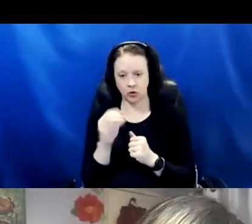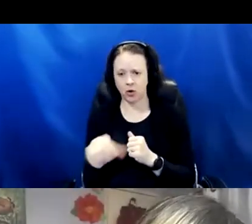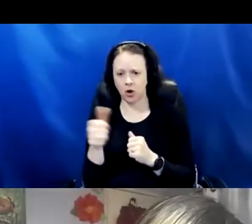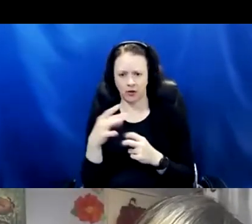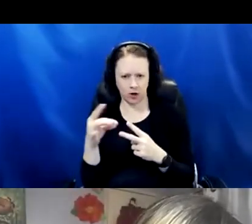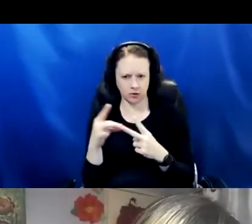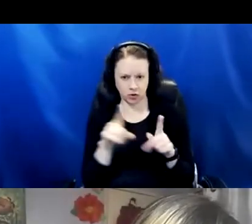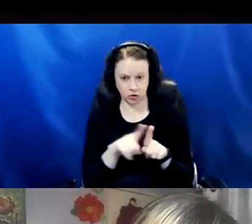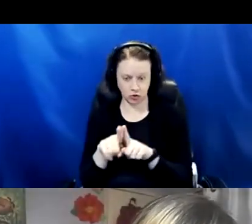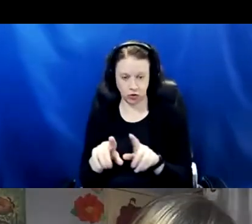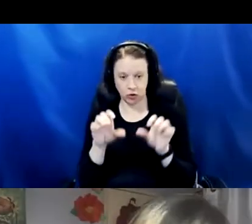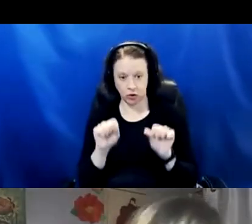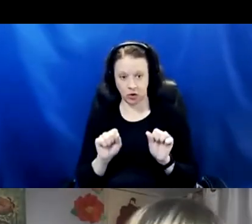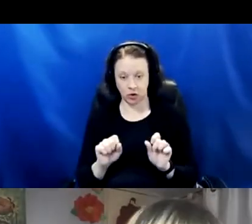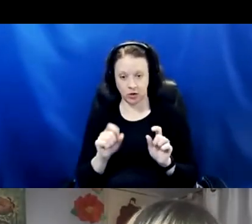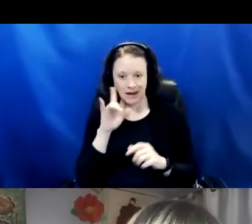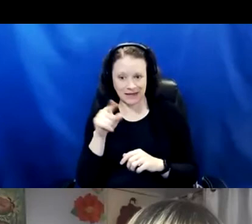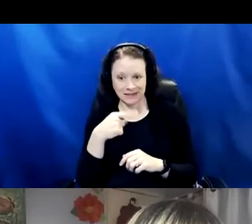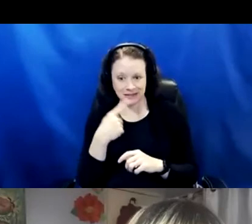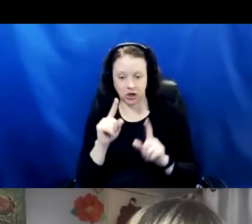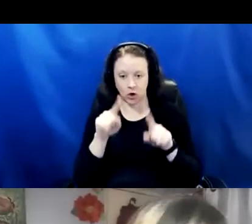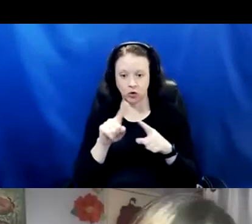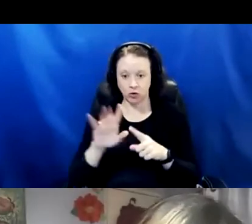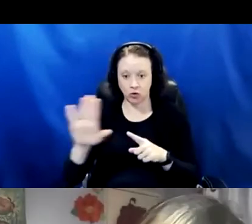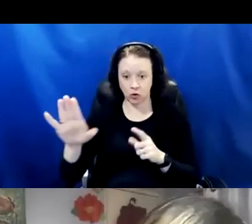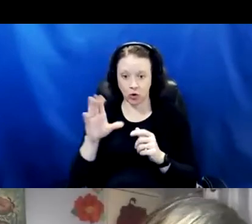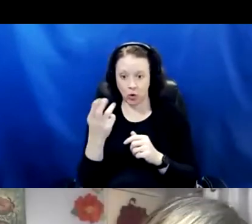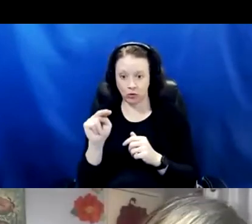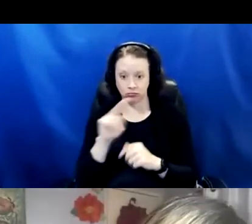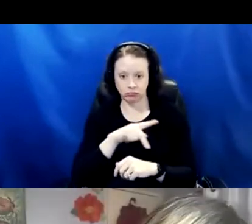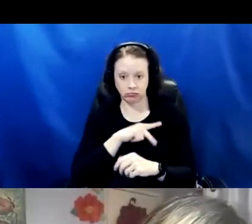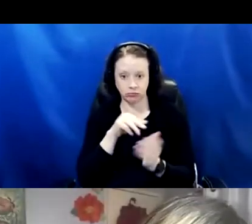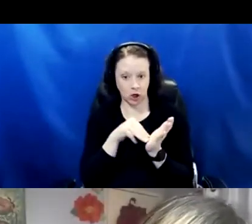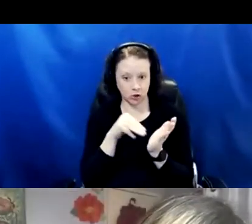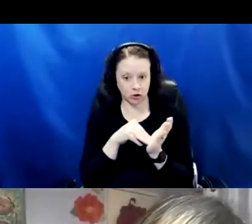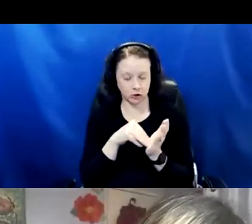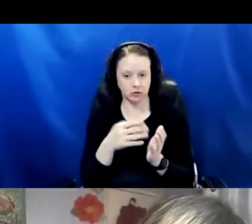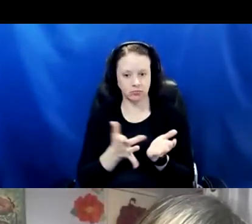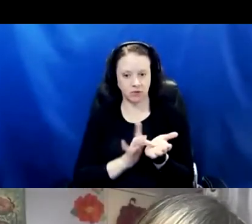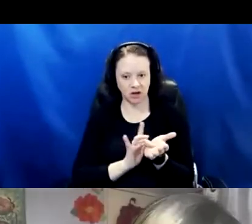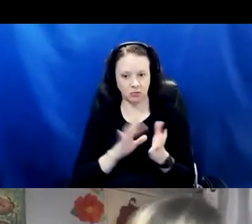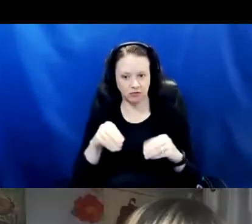You can, you know, go, as I said, go to your medical provider, these are medicalized settings,